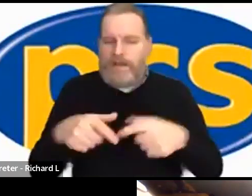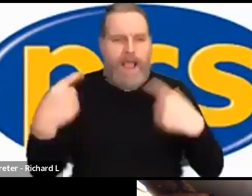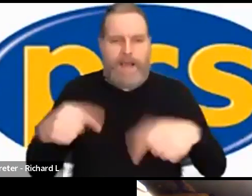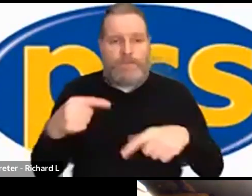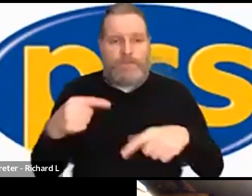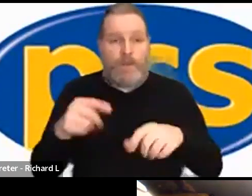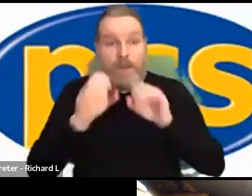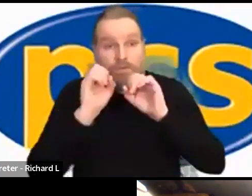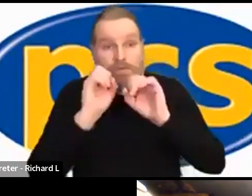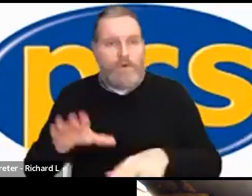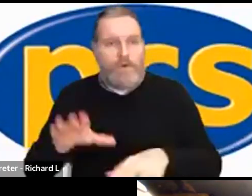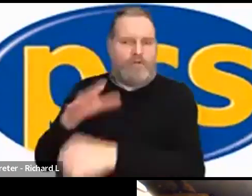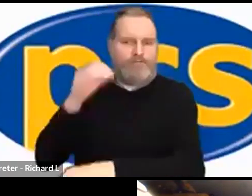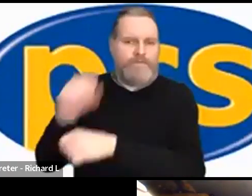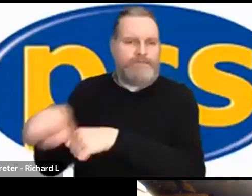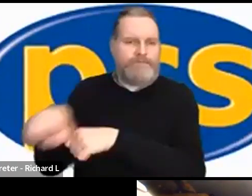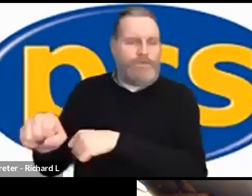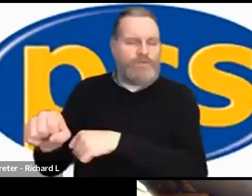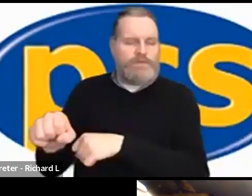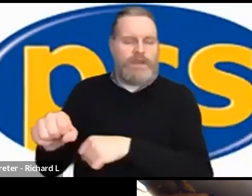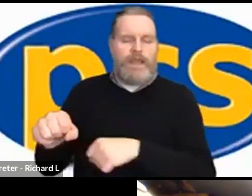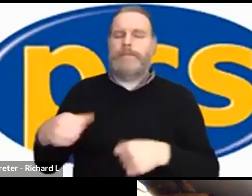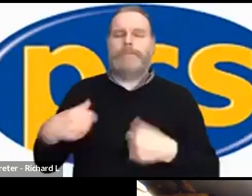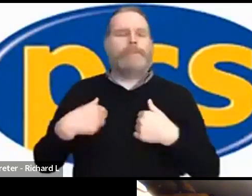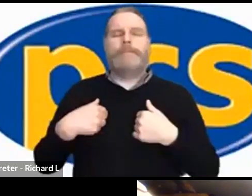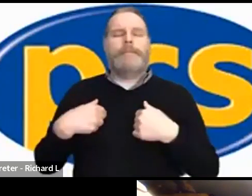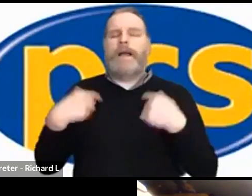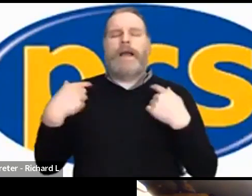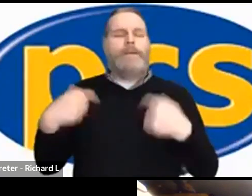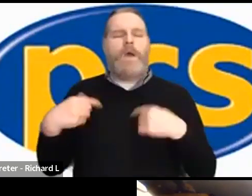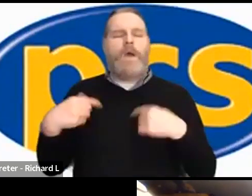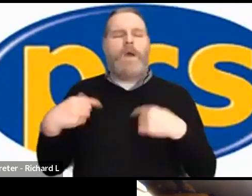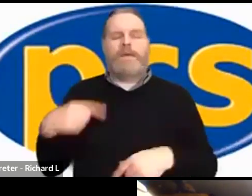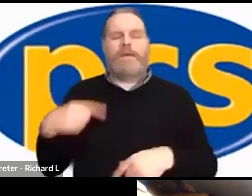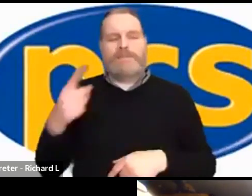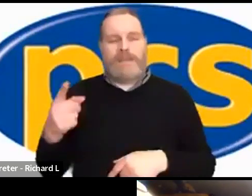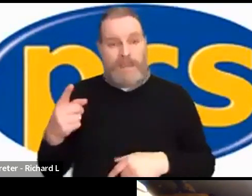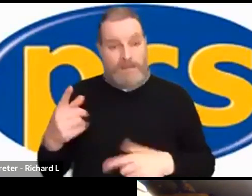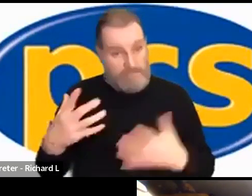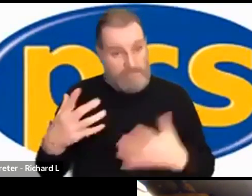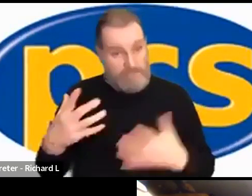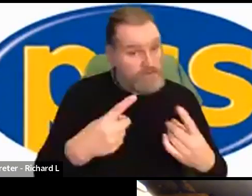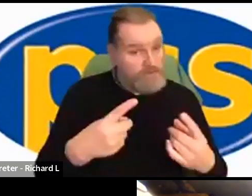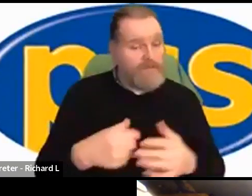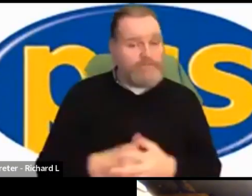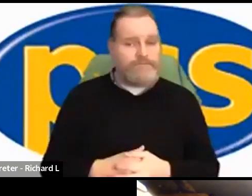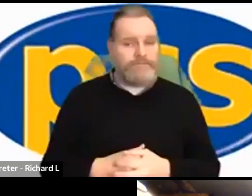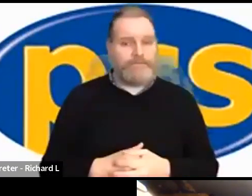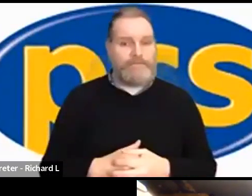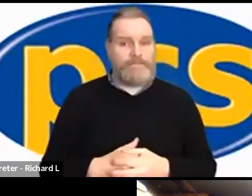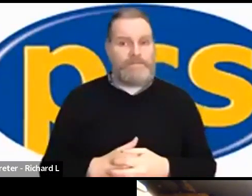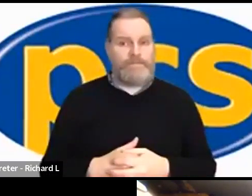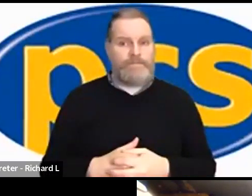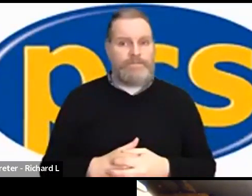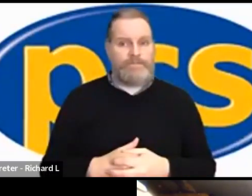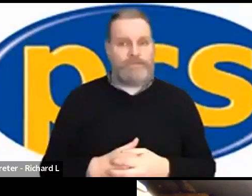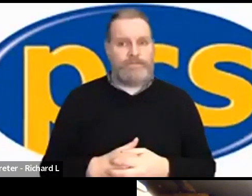But just to swers the question. But just to remind people, I think it is something that we can say without a legal a league of Rip being chucked